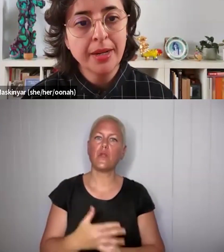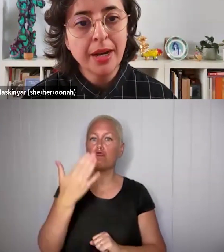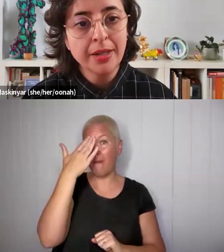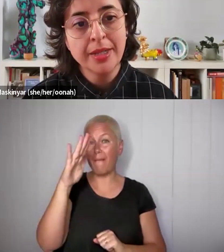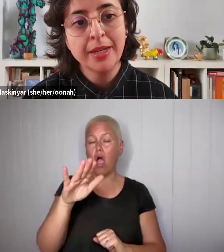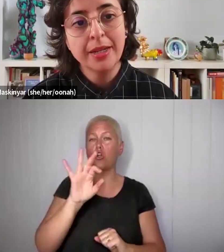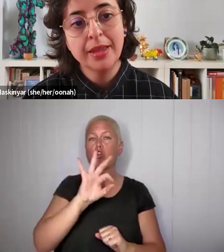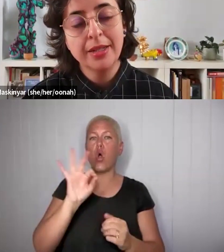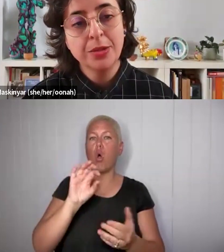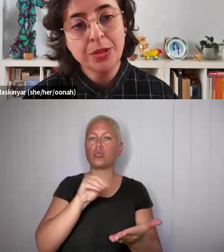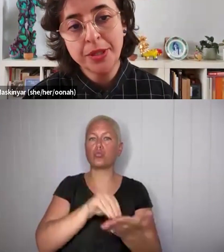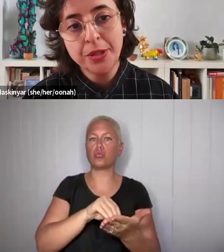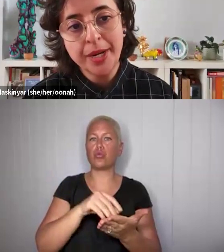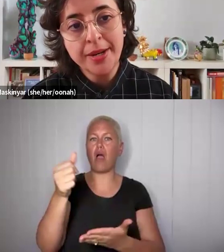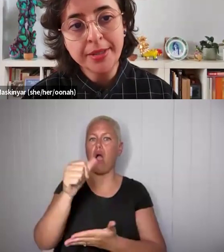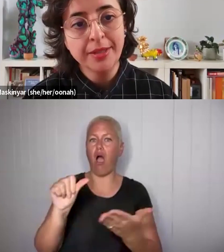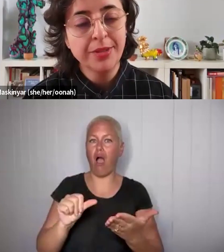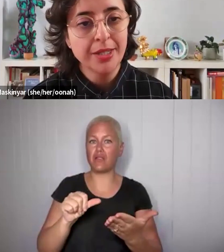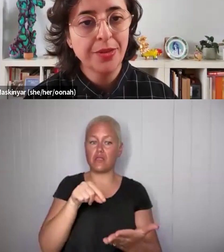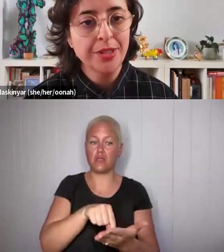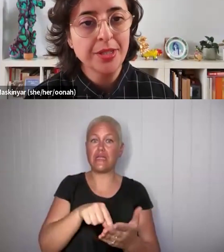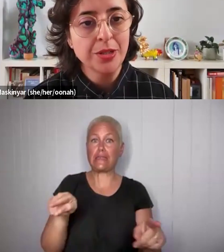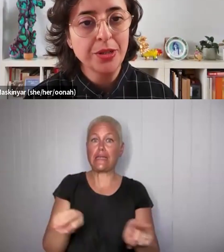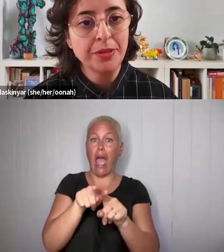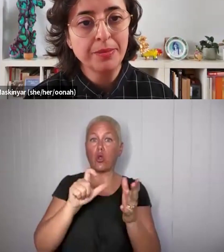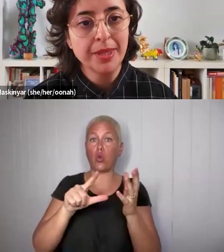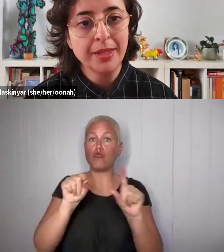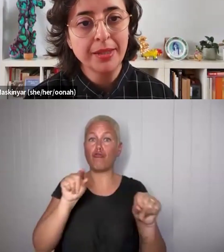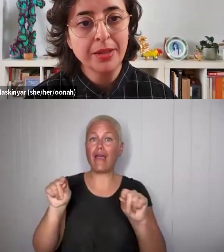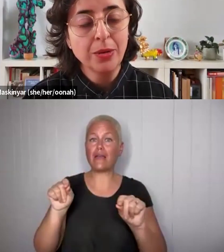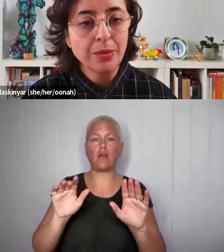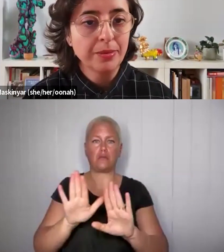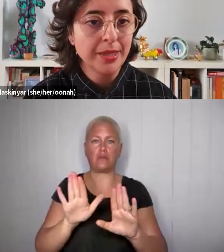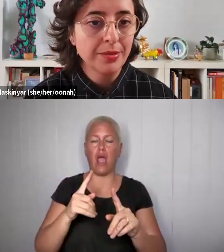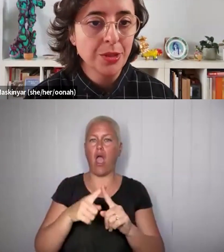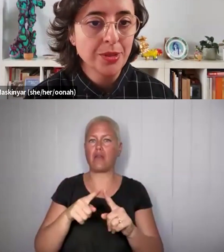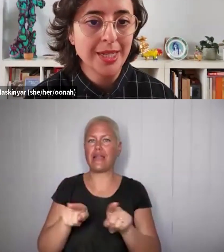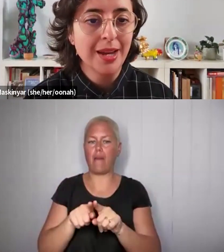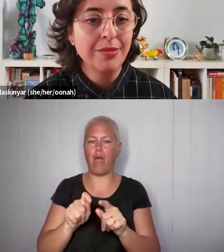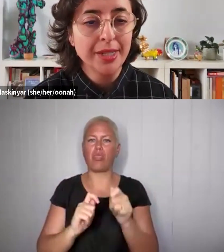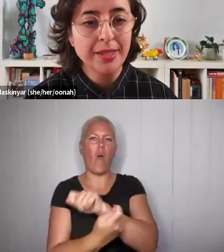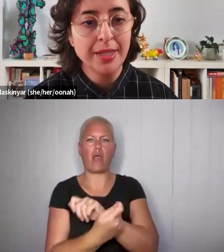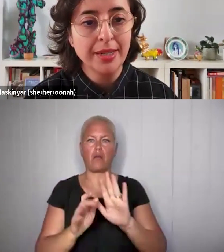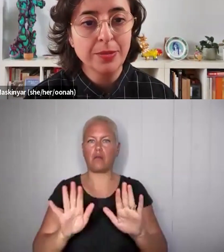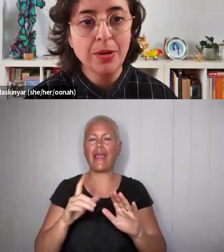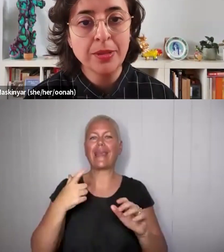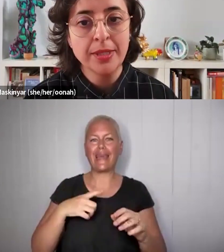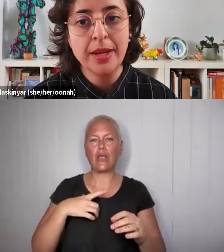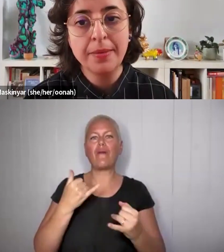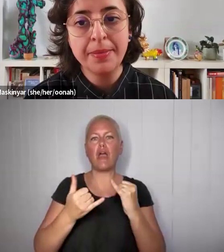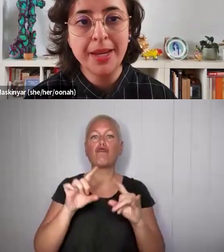an artist that is also a curator, and vice versa. All individuals need to have very distinct roles.